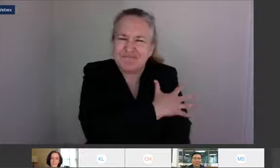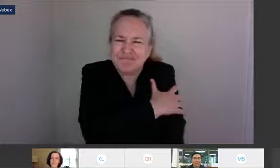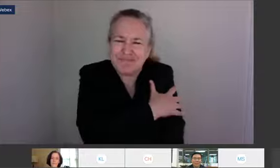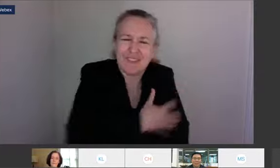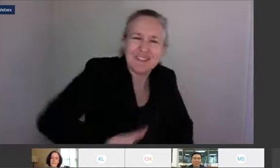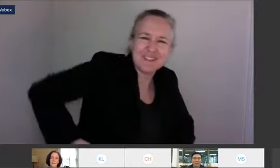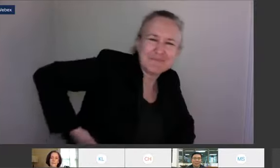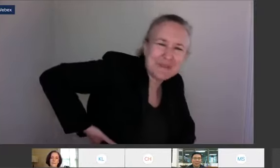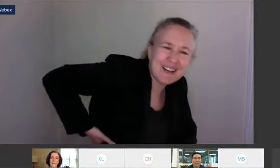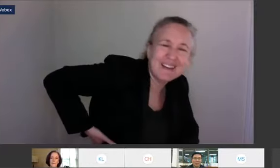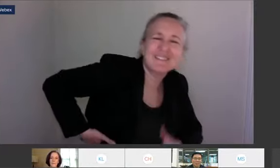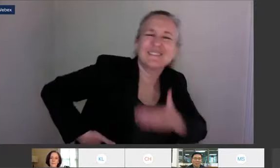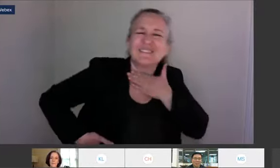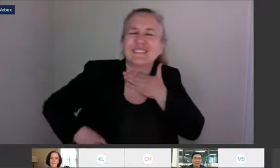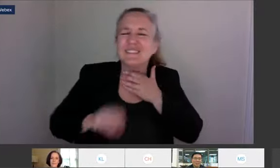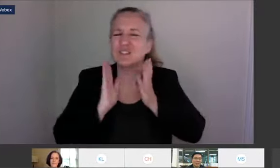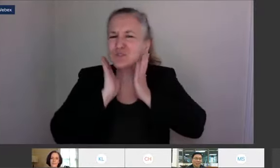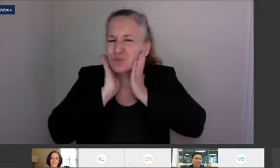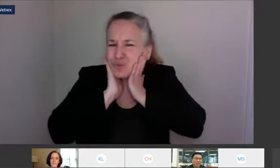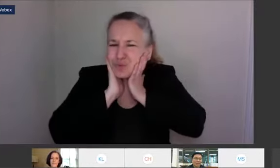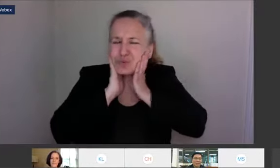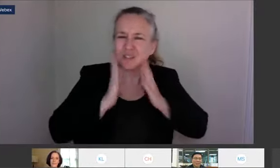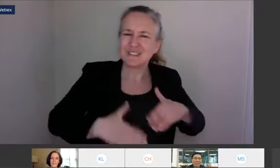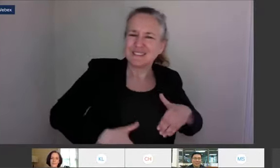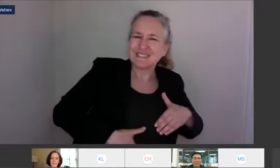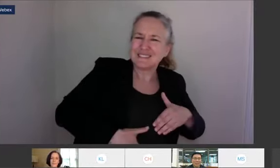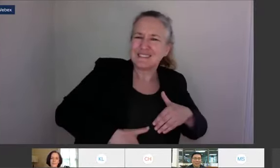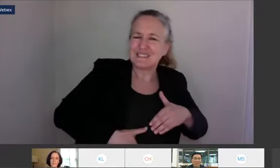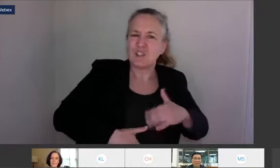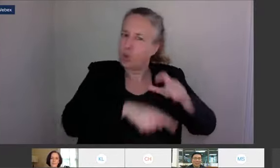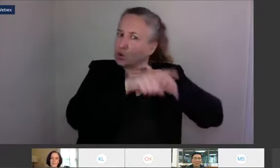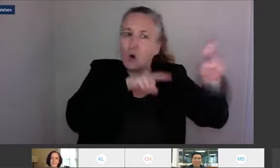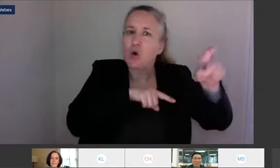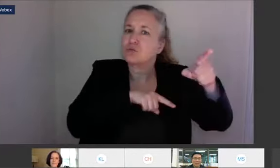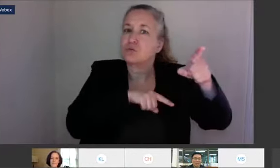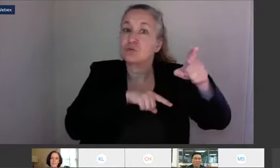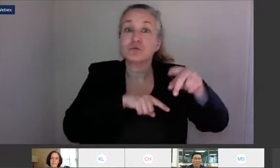jaw or stomach for other possible signs such as breaking out in a cold sweat